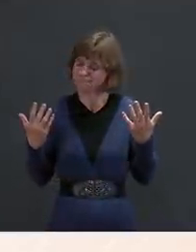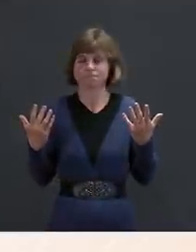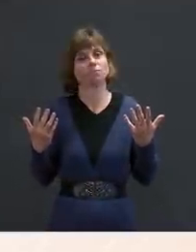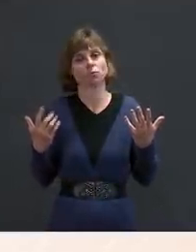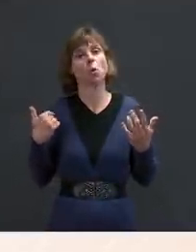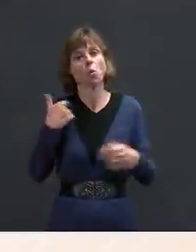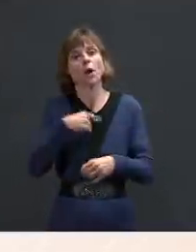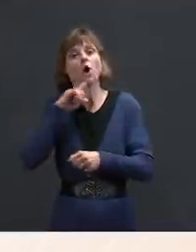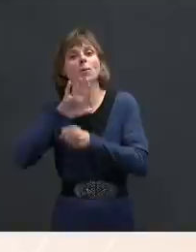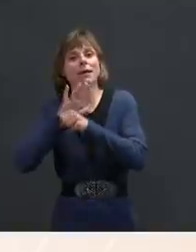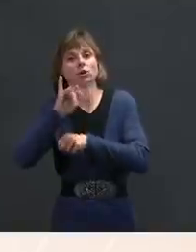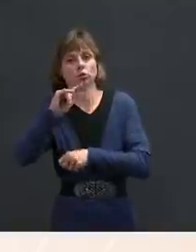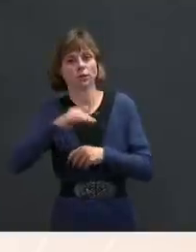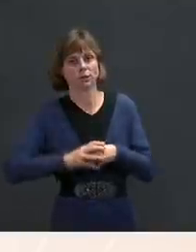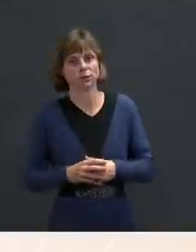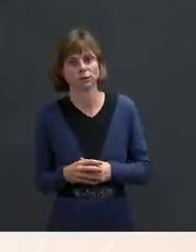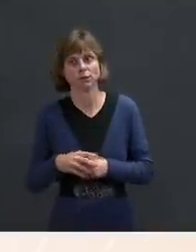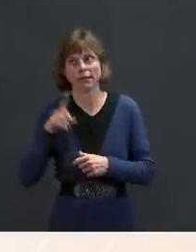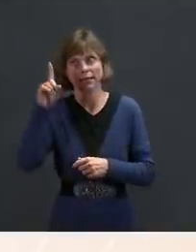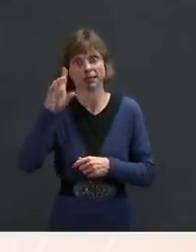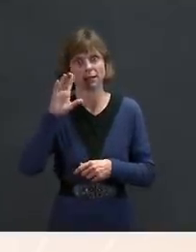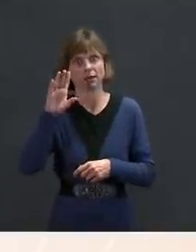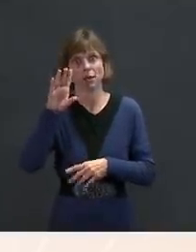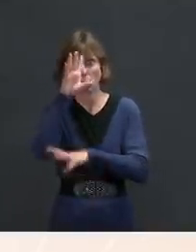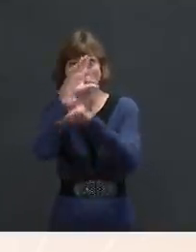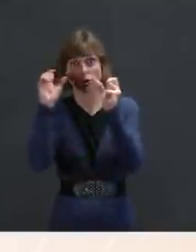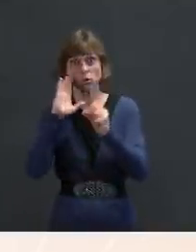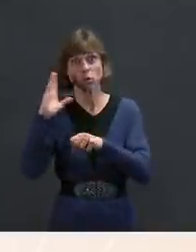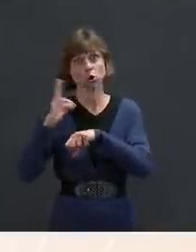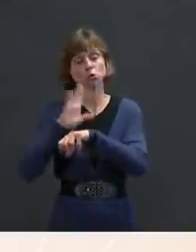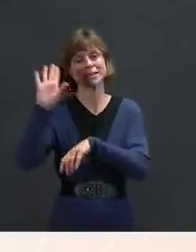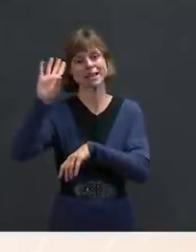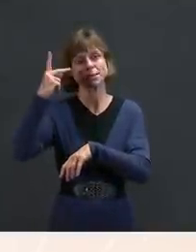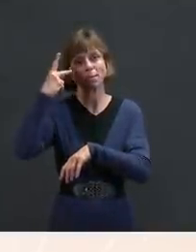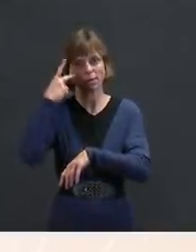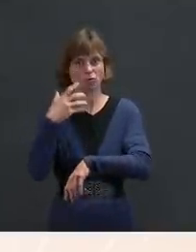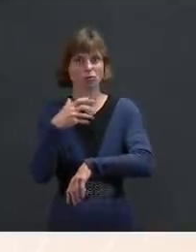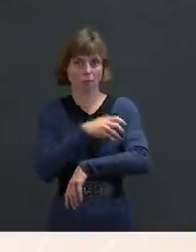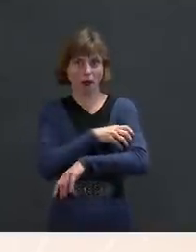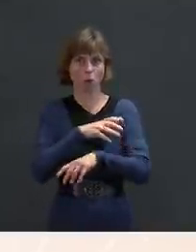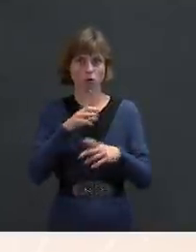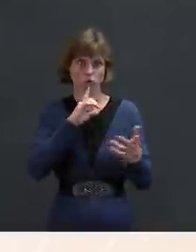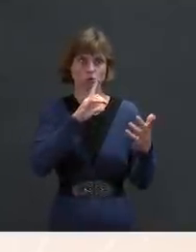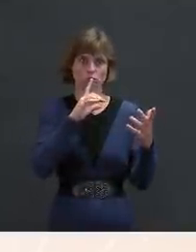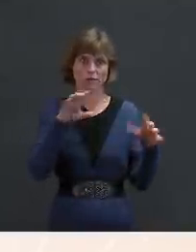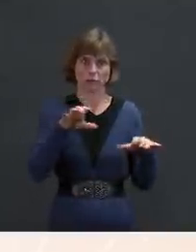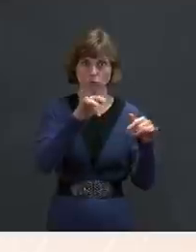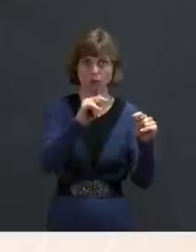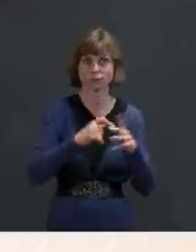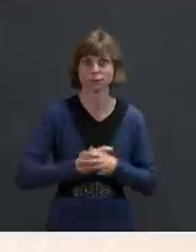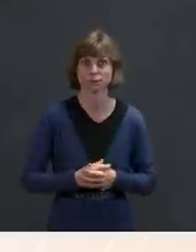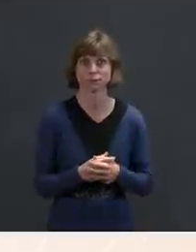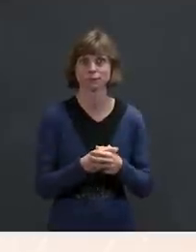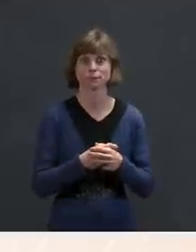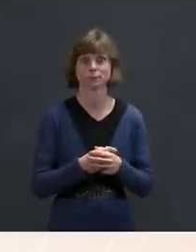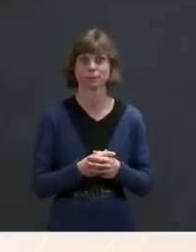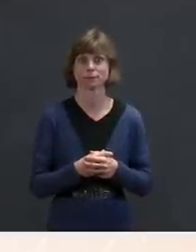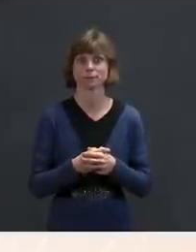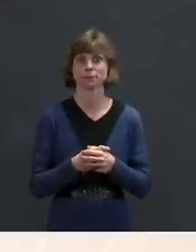and something he will use his political capital to get done. Go ahead, Jeff. The Press: Jen, the White House has given -- Ms. Psaki: I'll go to you next.